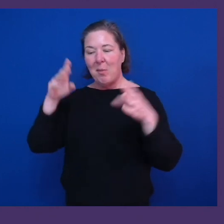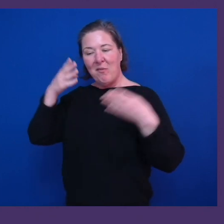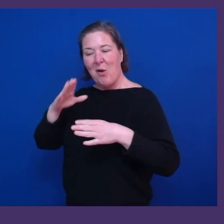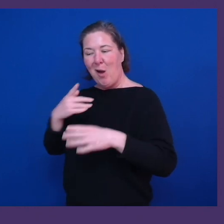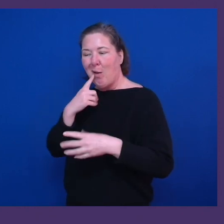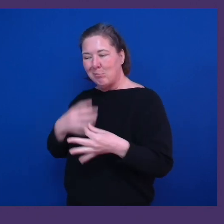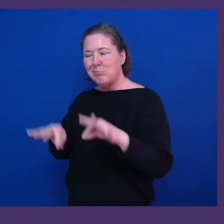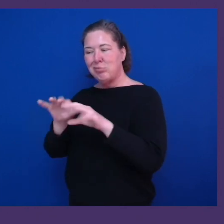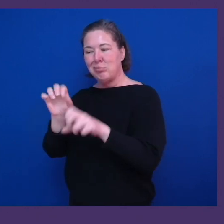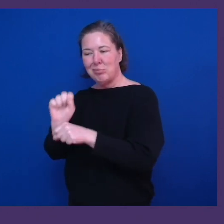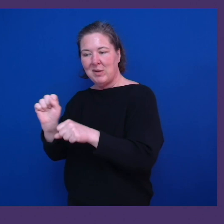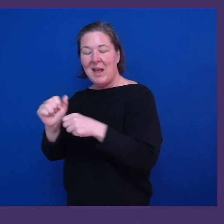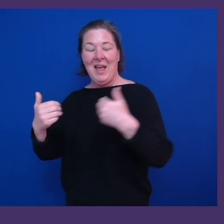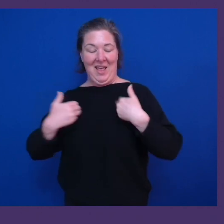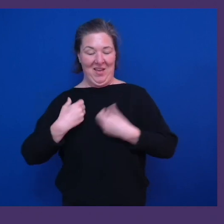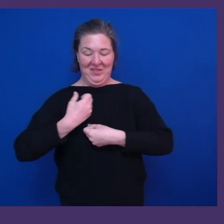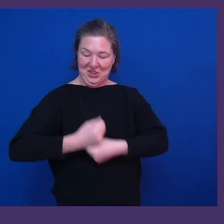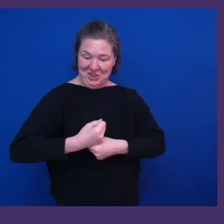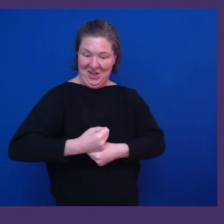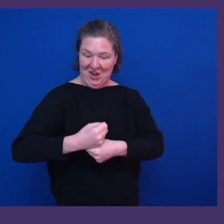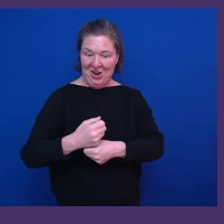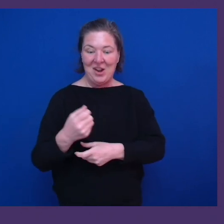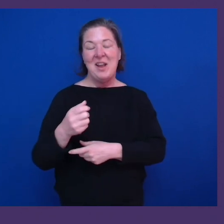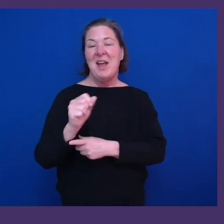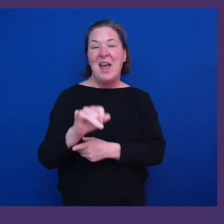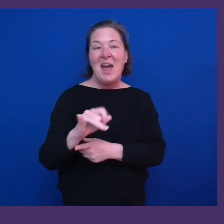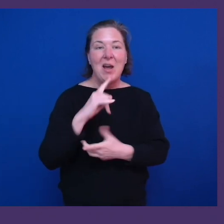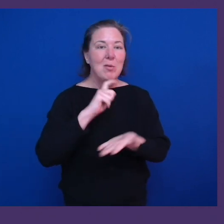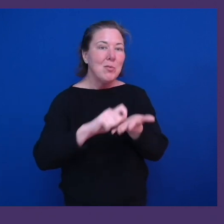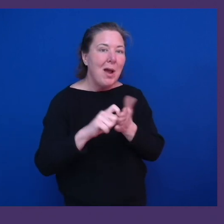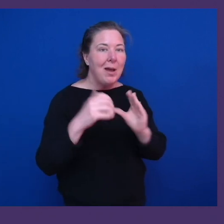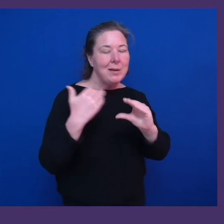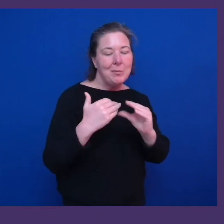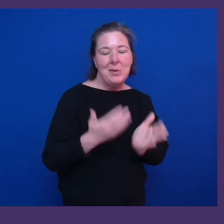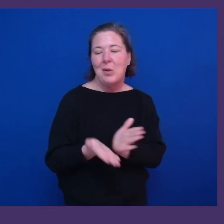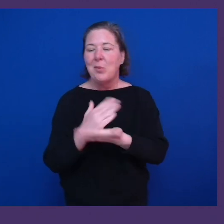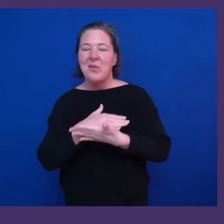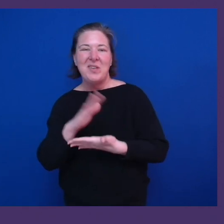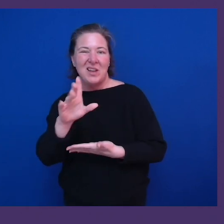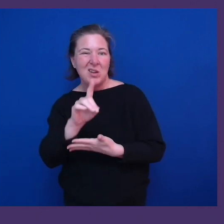write your emails, review your documents, or even as a sounding board,